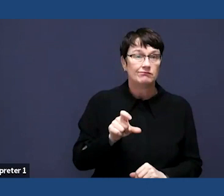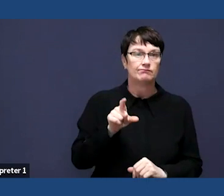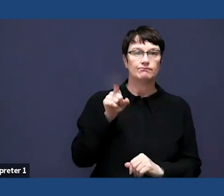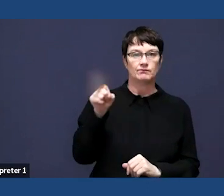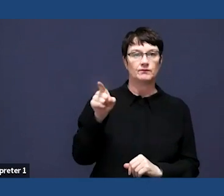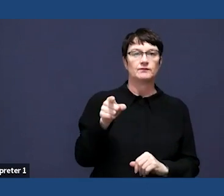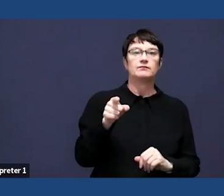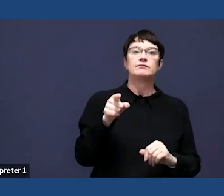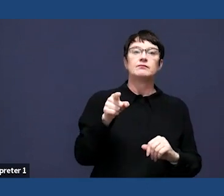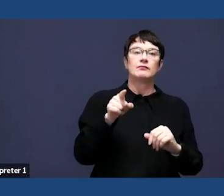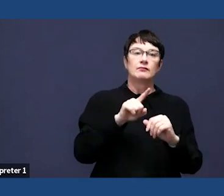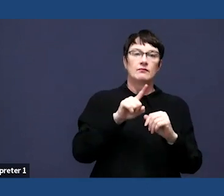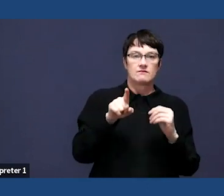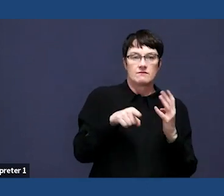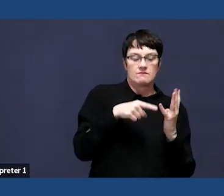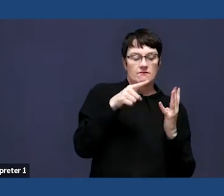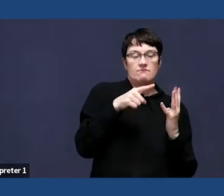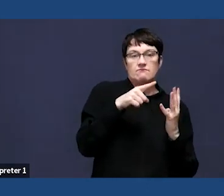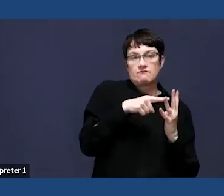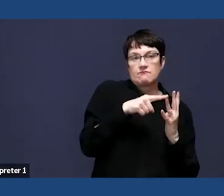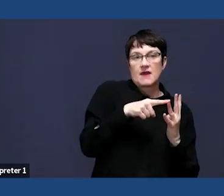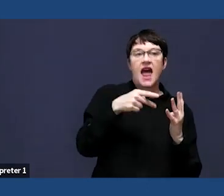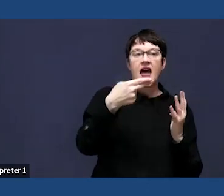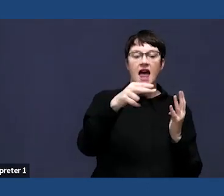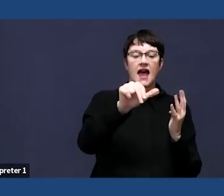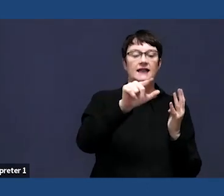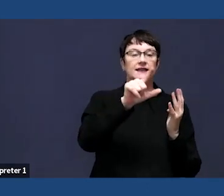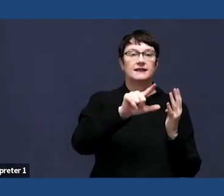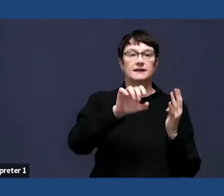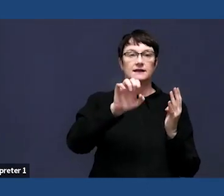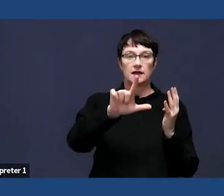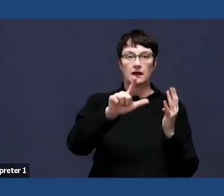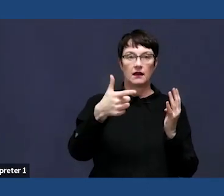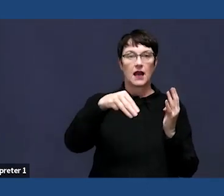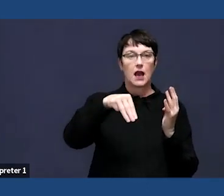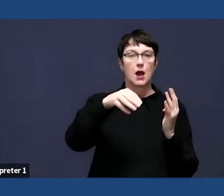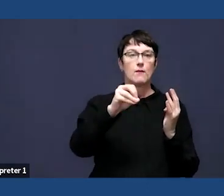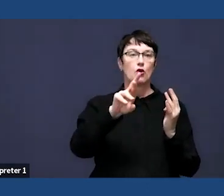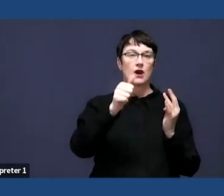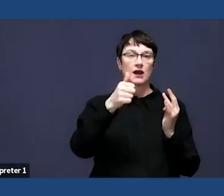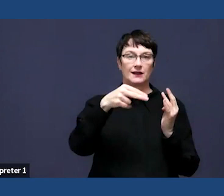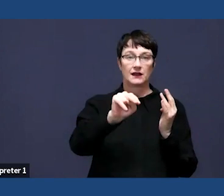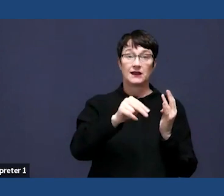is the healthcare business of AGAA, Germany.